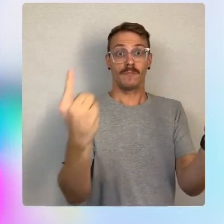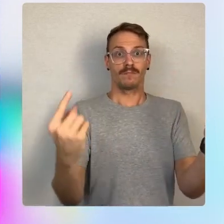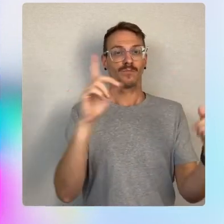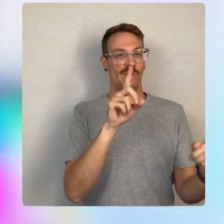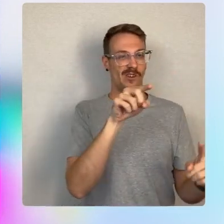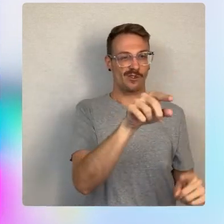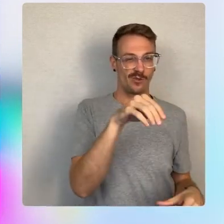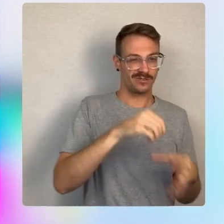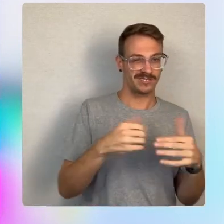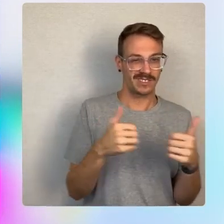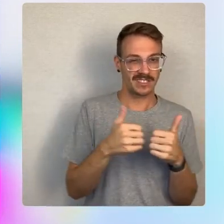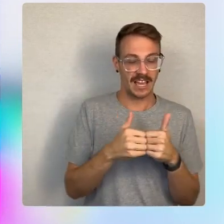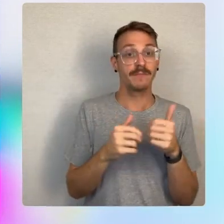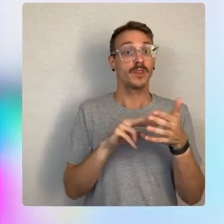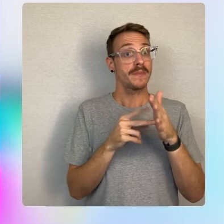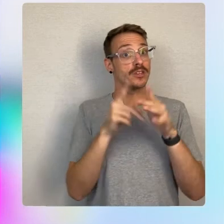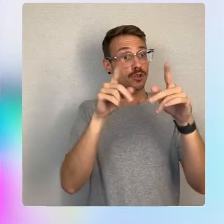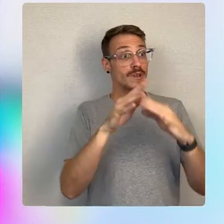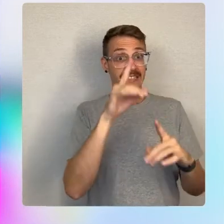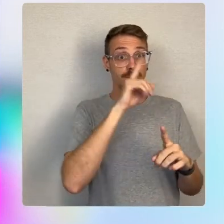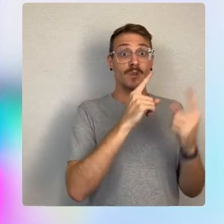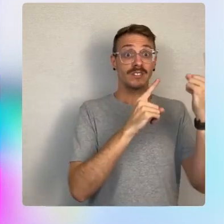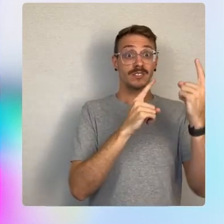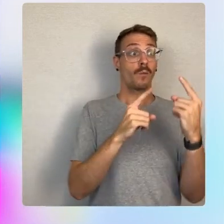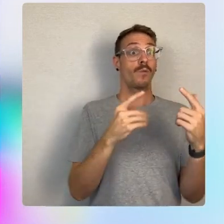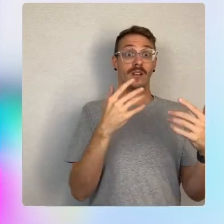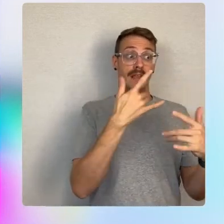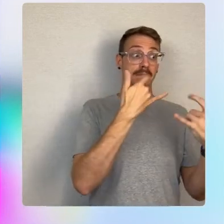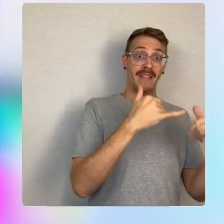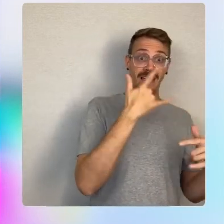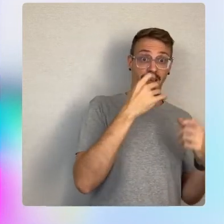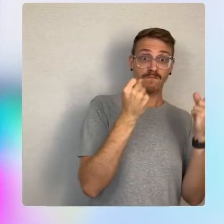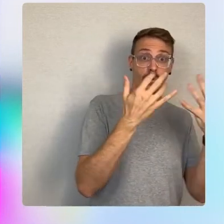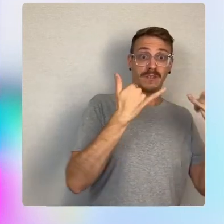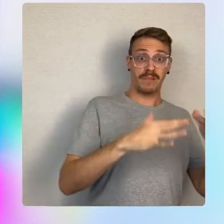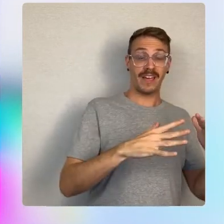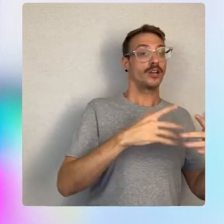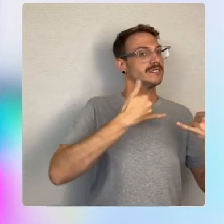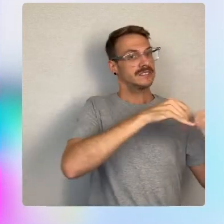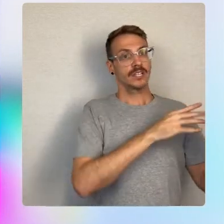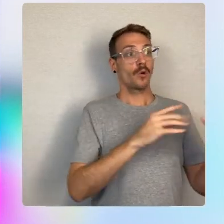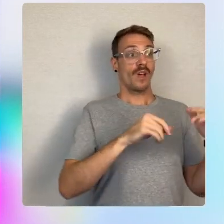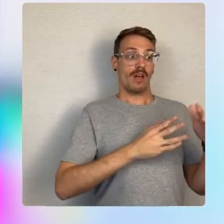So you'd be able to simulate someone being in multiplayer, it would still run through the networking pipeline,